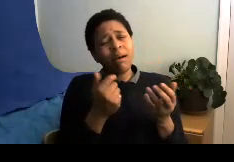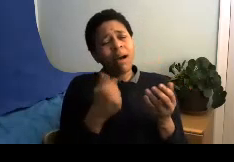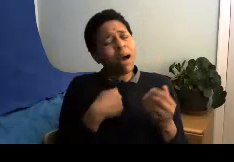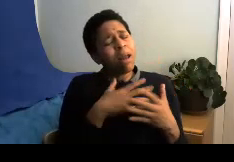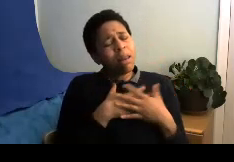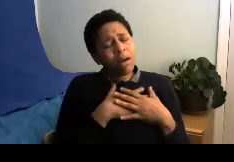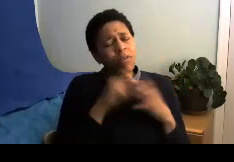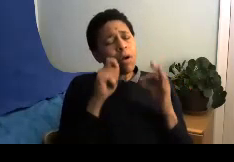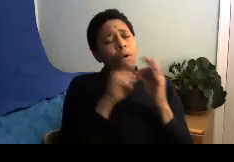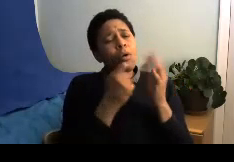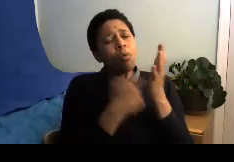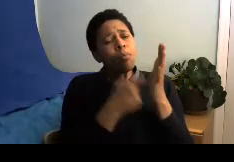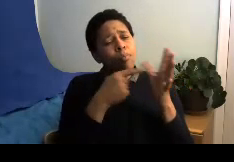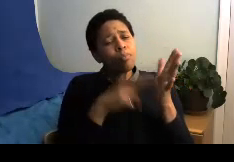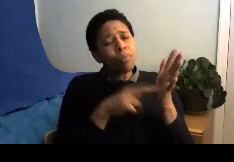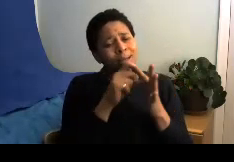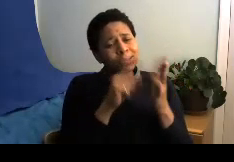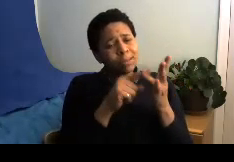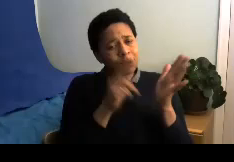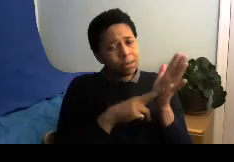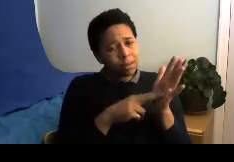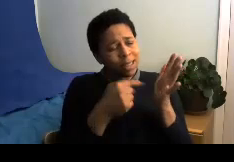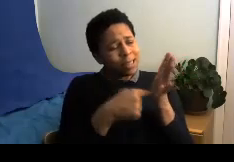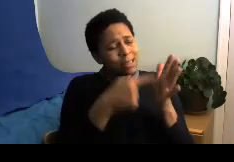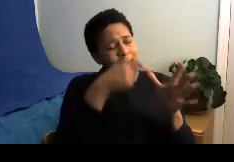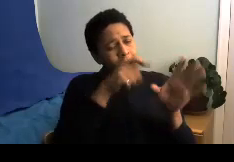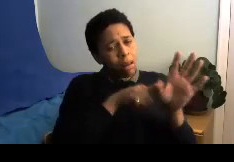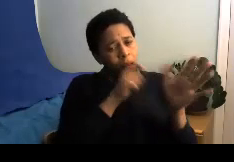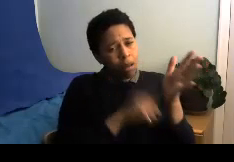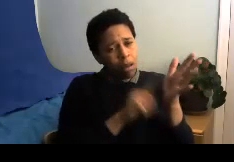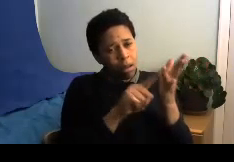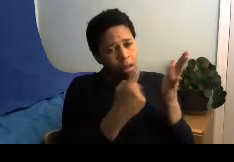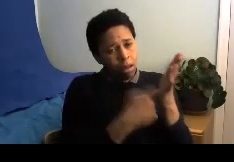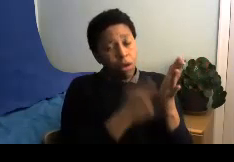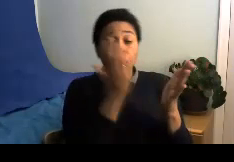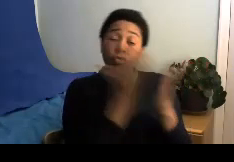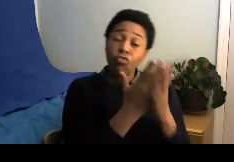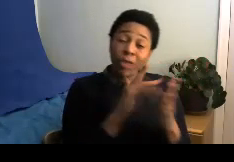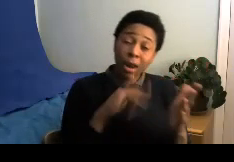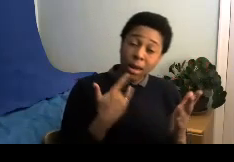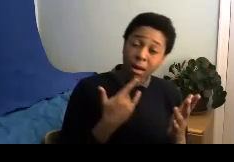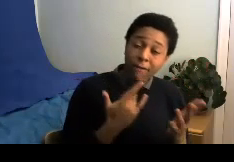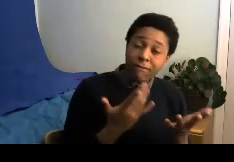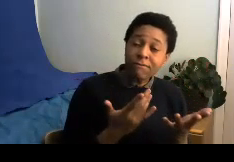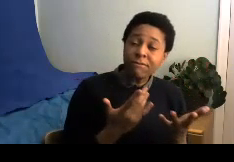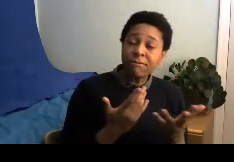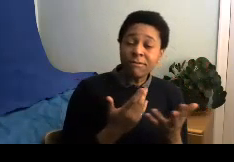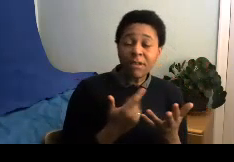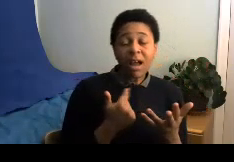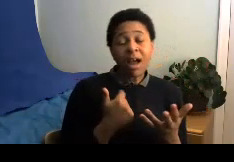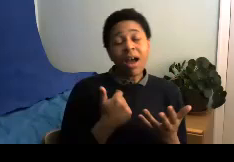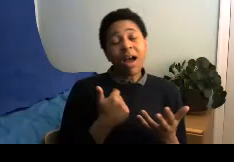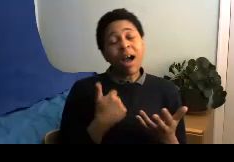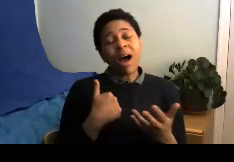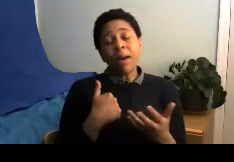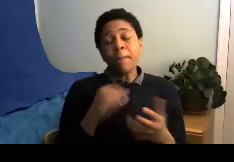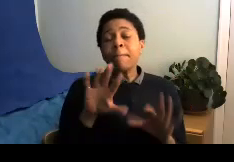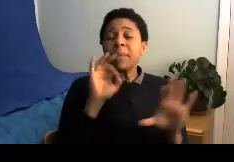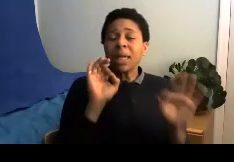Brandon Taylor's Real Life. You know, I mean, this sort of coming up with quite sort of contemporary figures, but that's